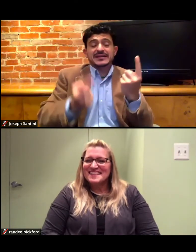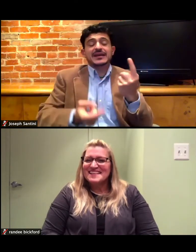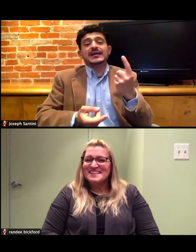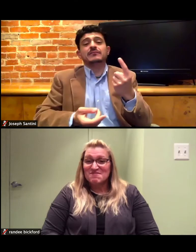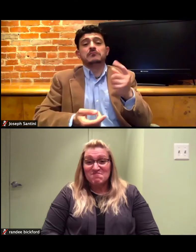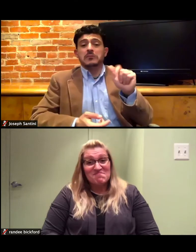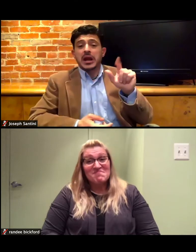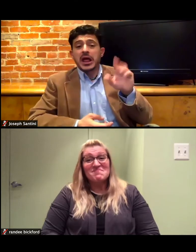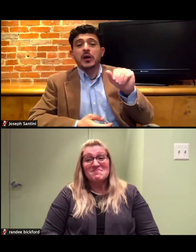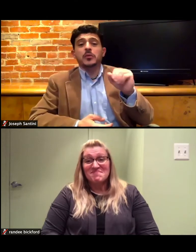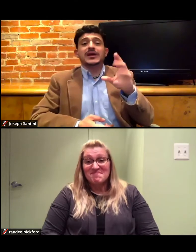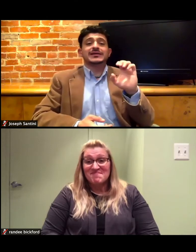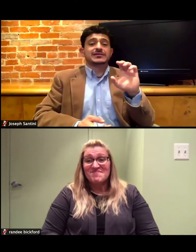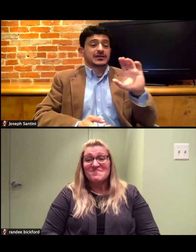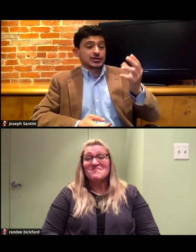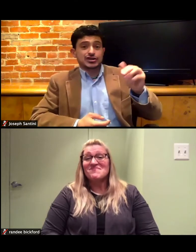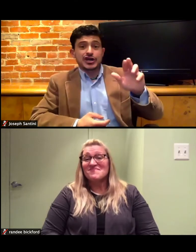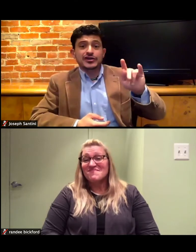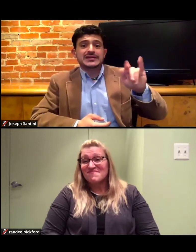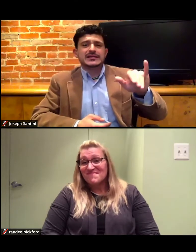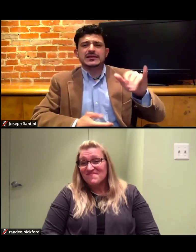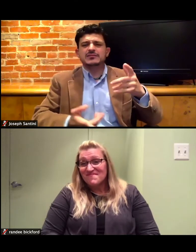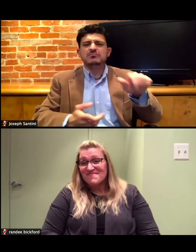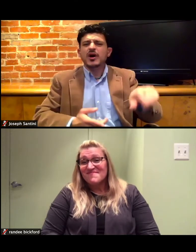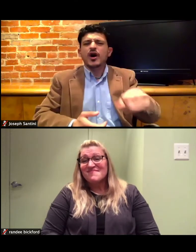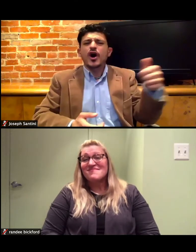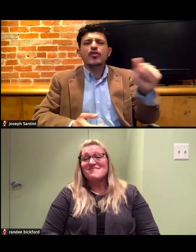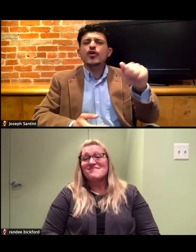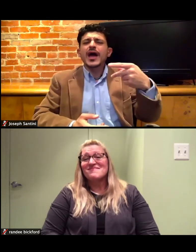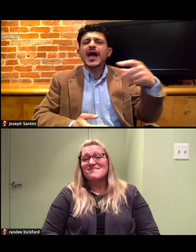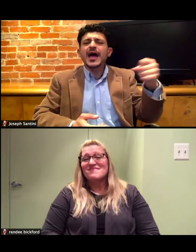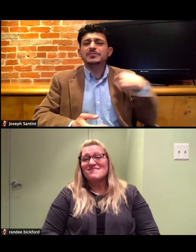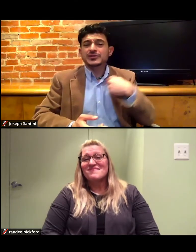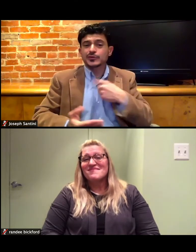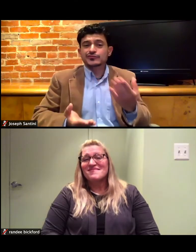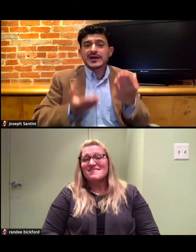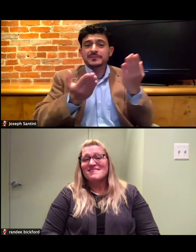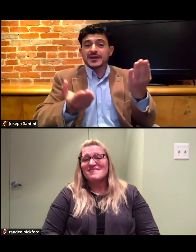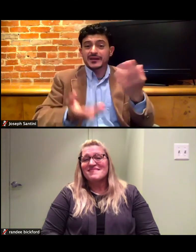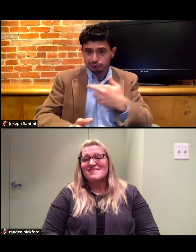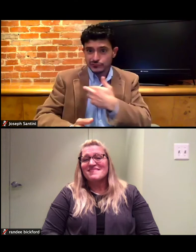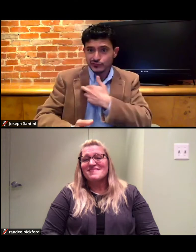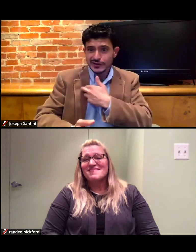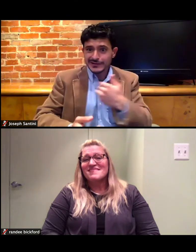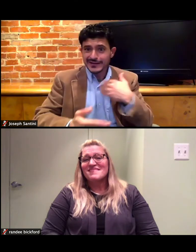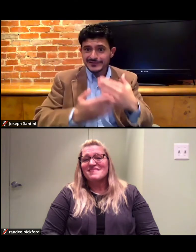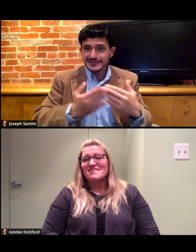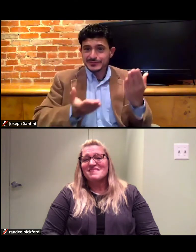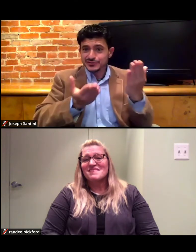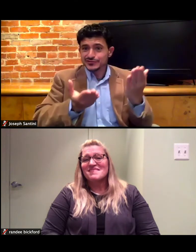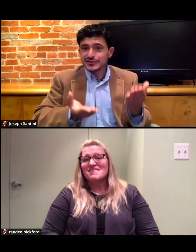mock banks, some of them include savings, spending, allowance, charity, what other apps would you recommend?